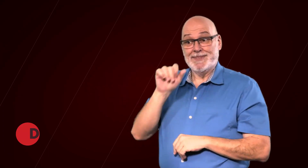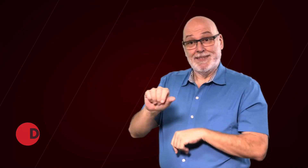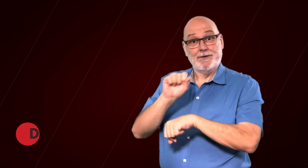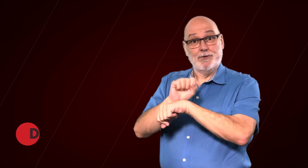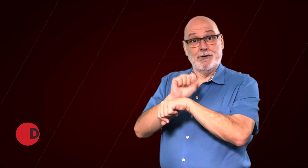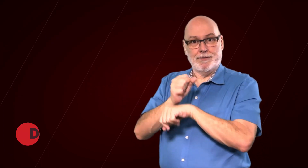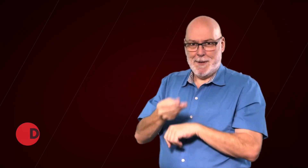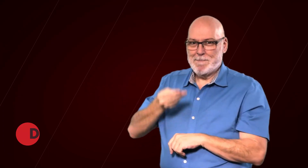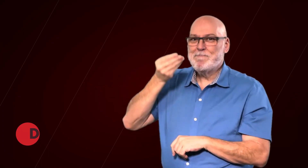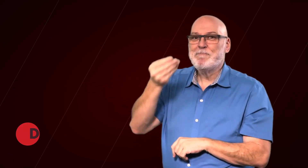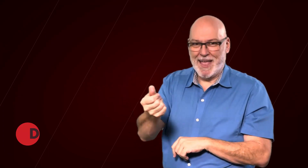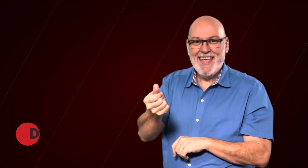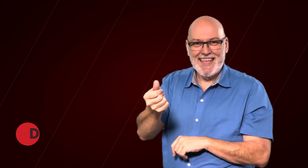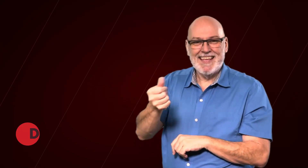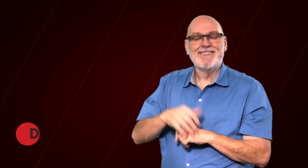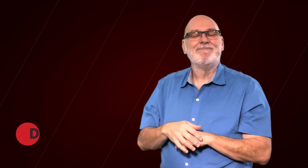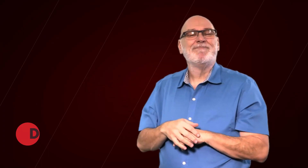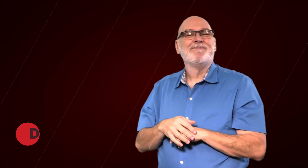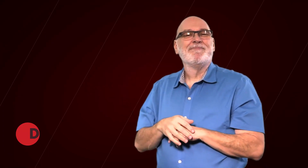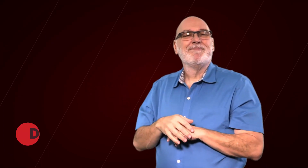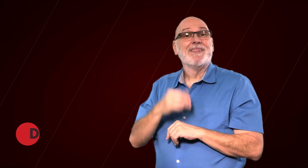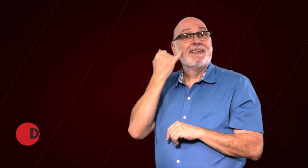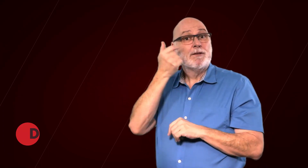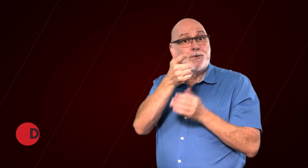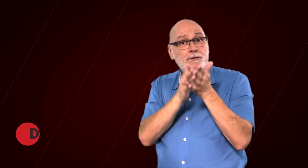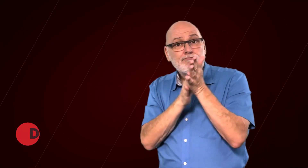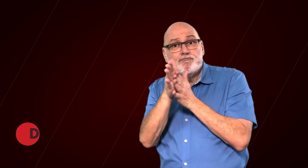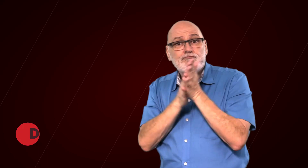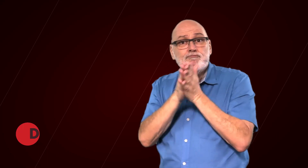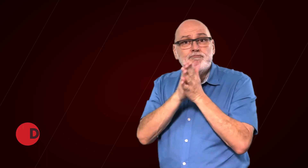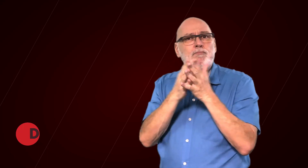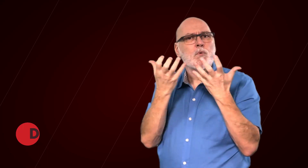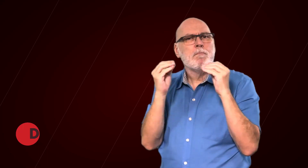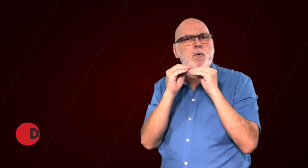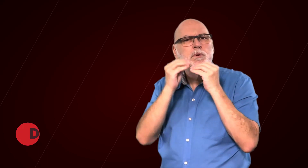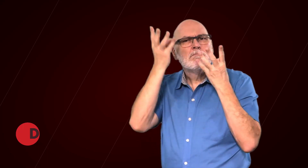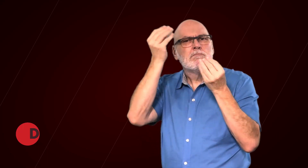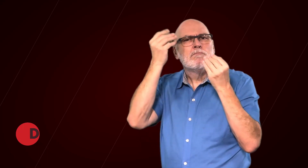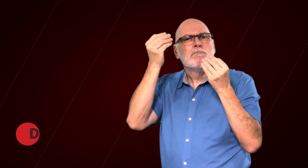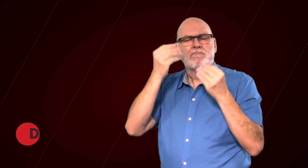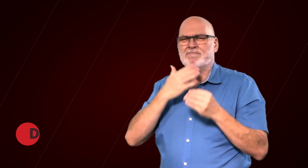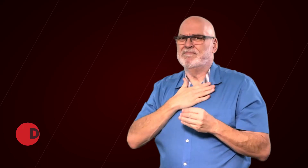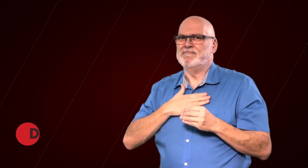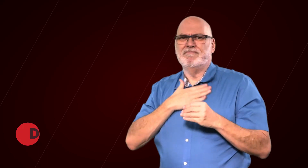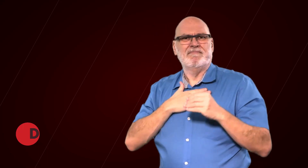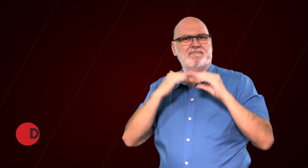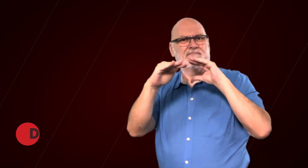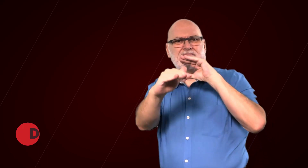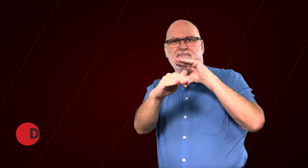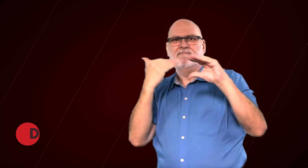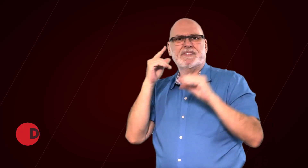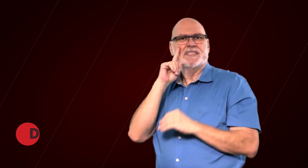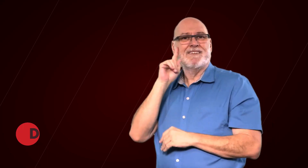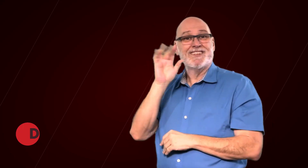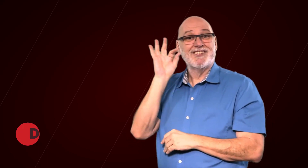This is a paid position. If you are interested and want more information, please email